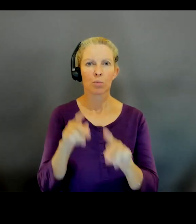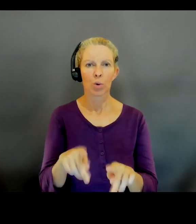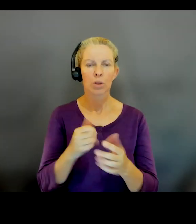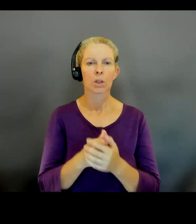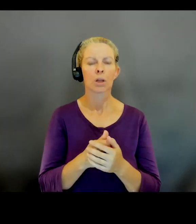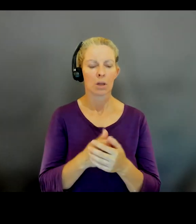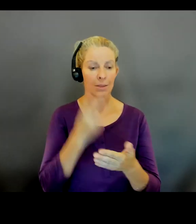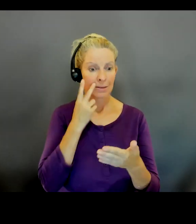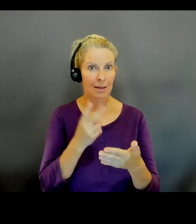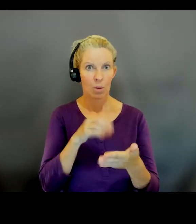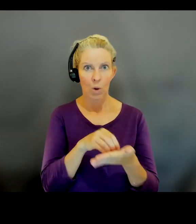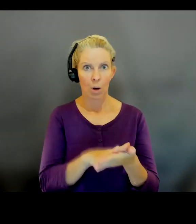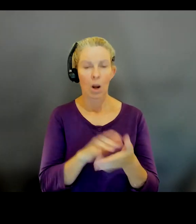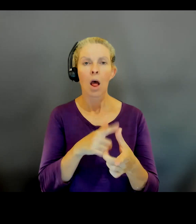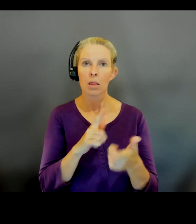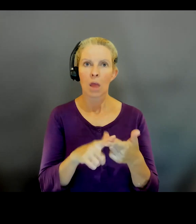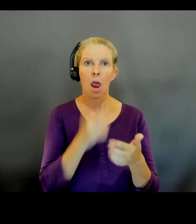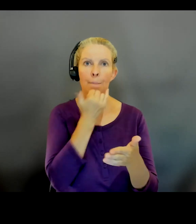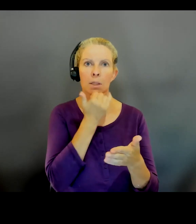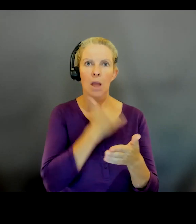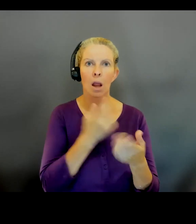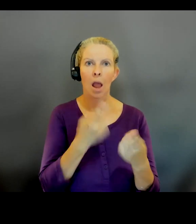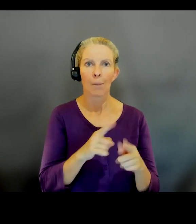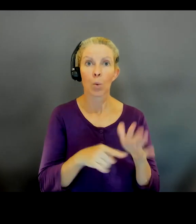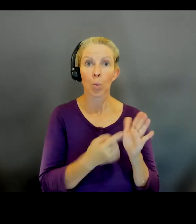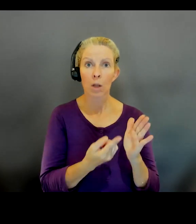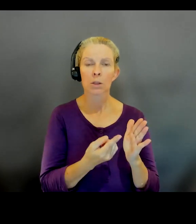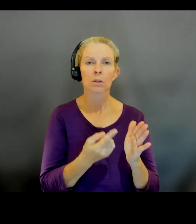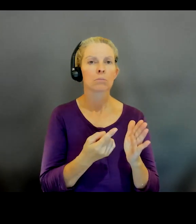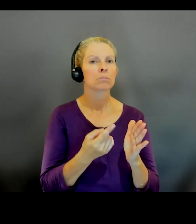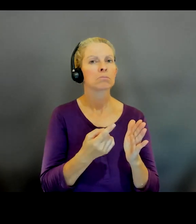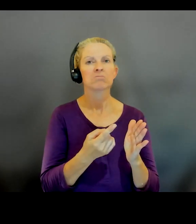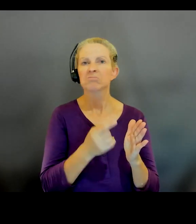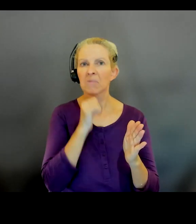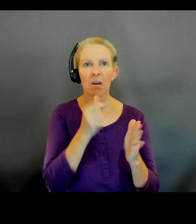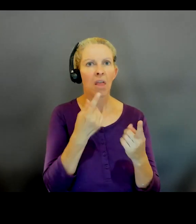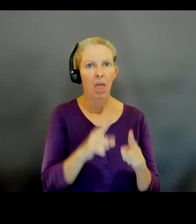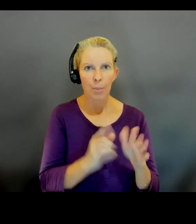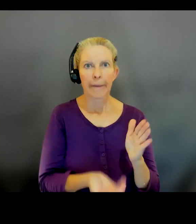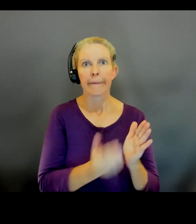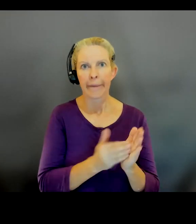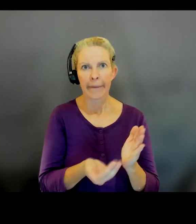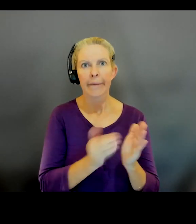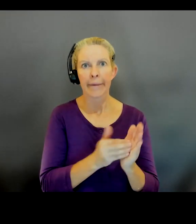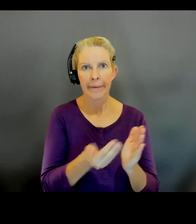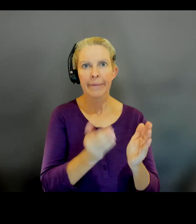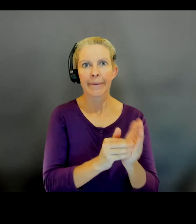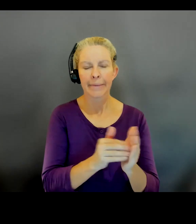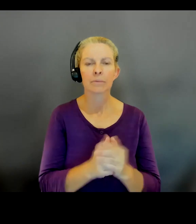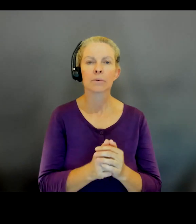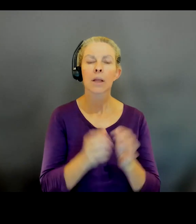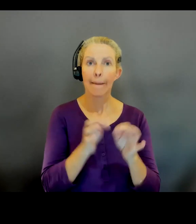is such where people come and go. You want to be able to show them, this is where we have